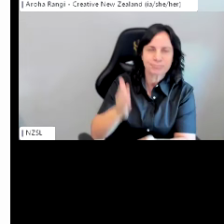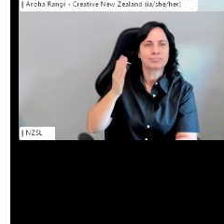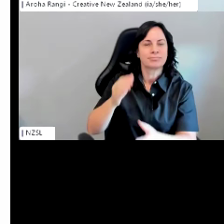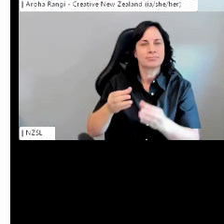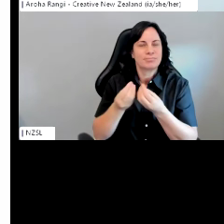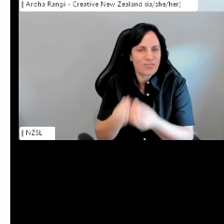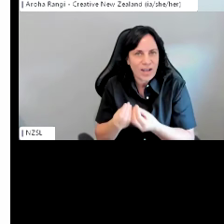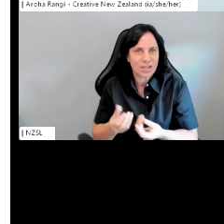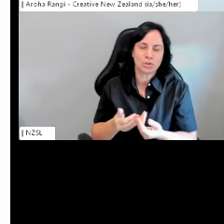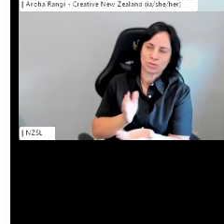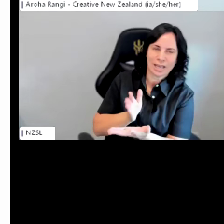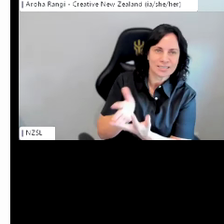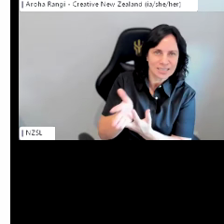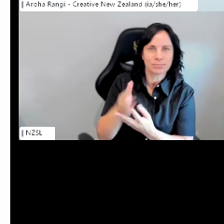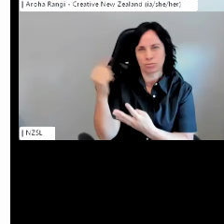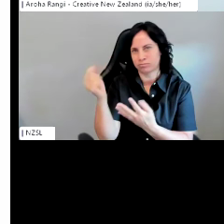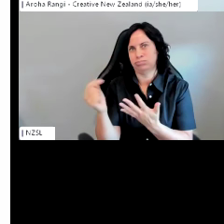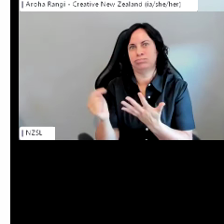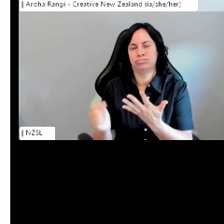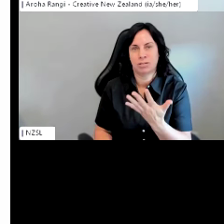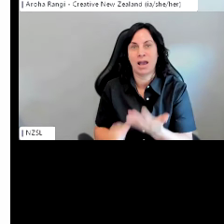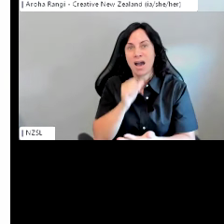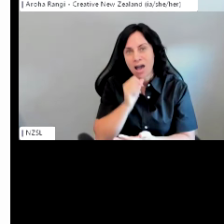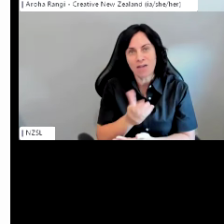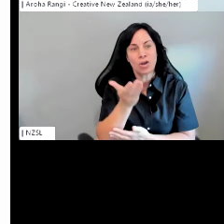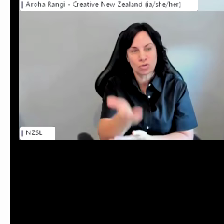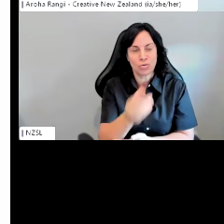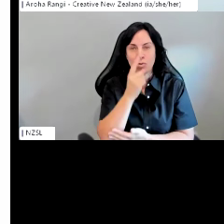accessibility, inclusion, diversity. So, if you can turn that knob to 11, these people will give